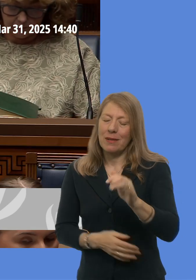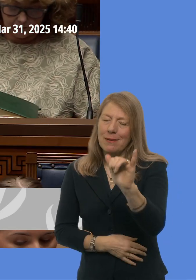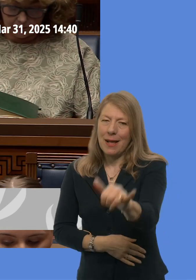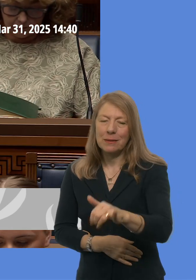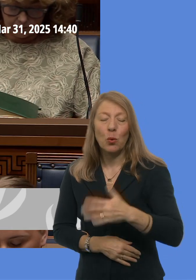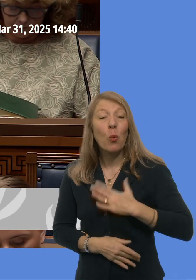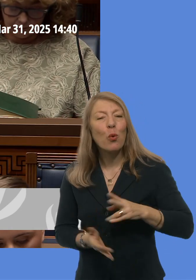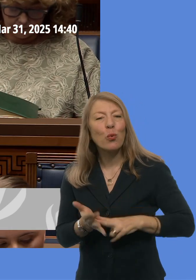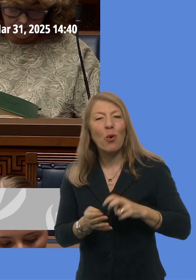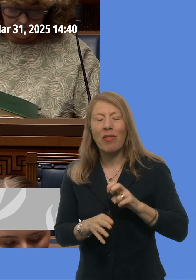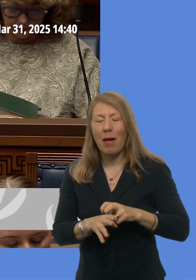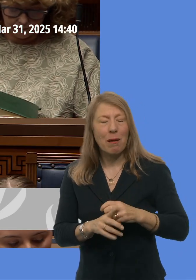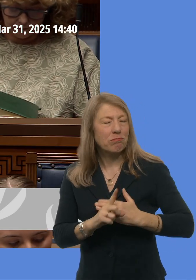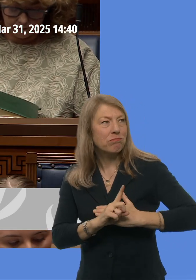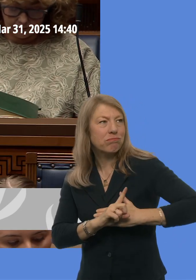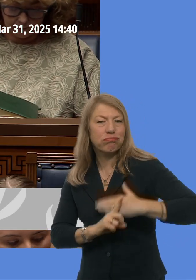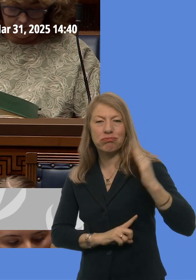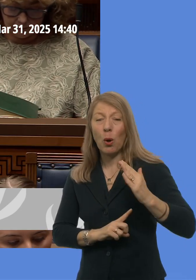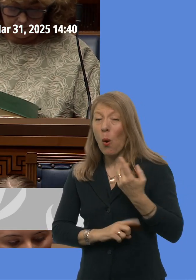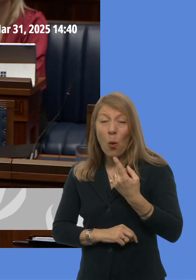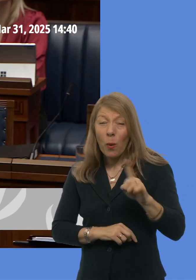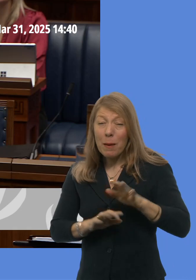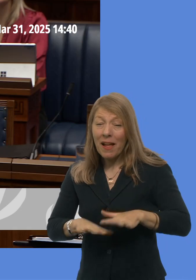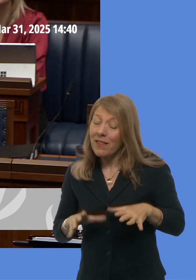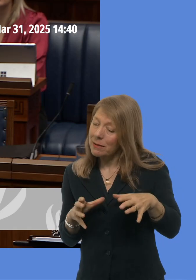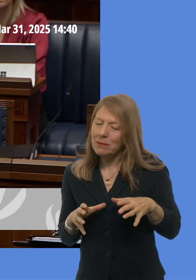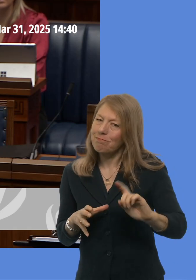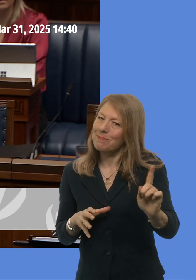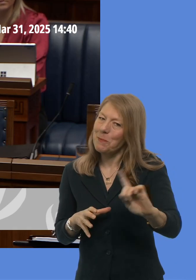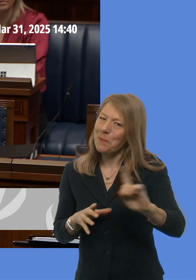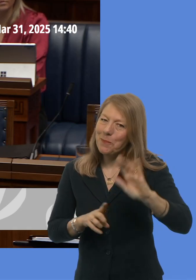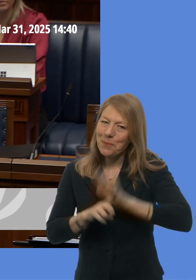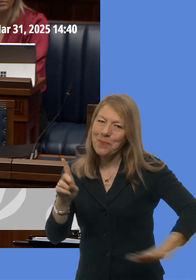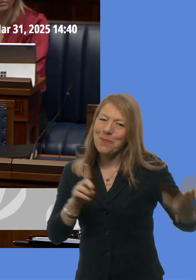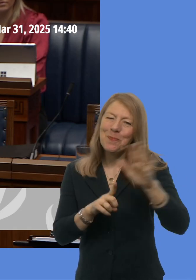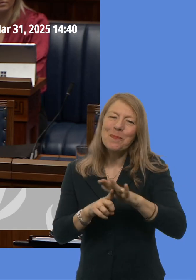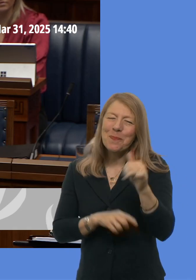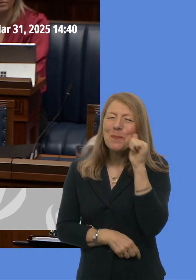We all represent different constituencies across this place, and I know that we will always fight for the very best deal for all of